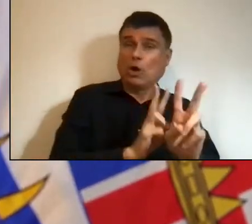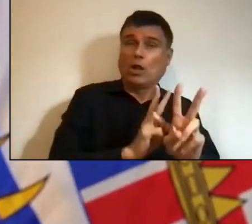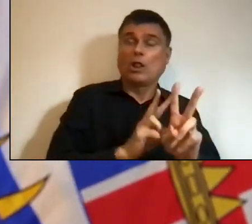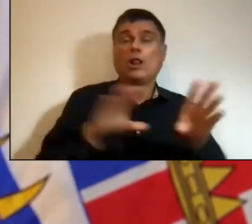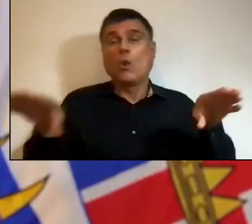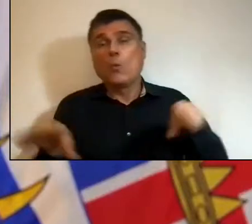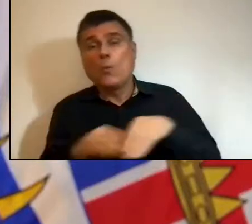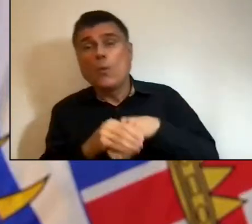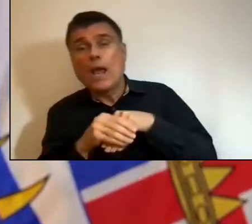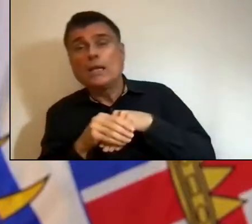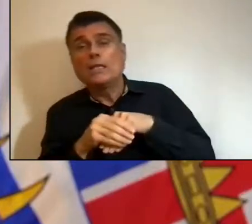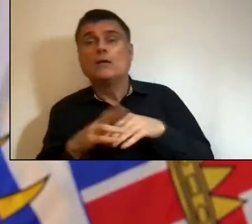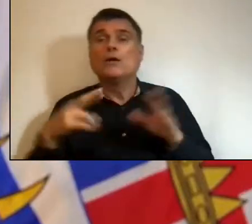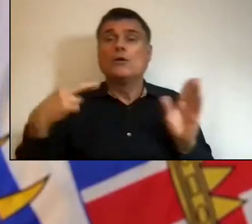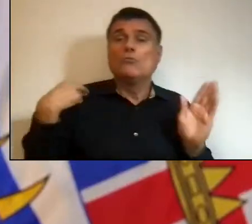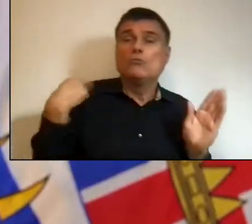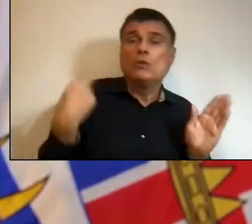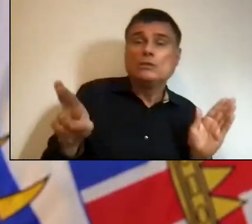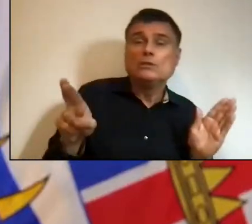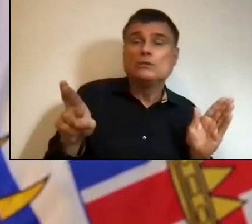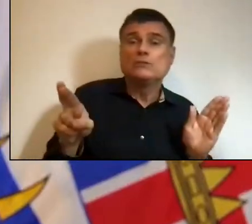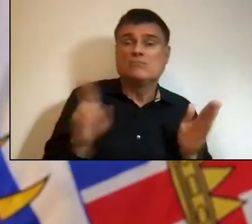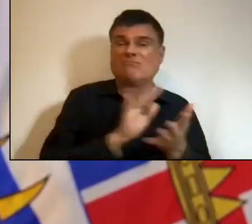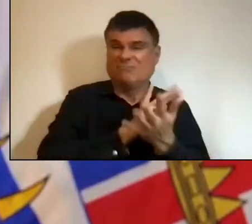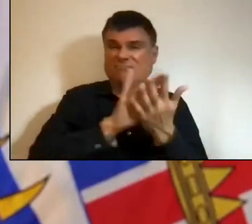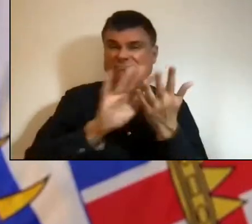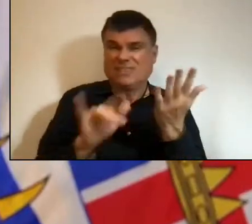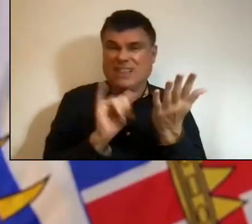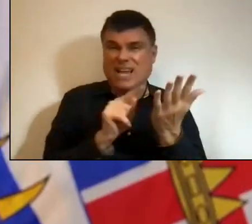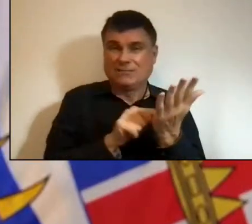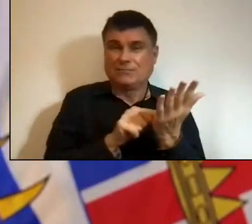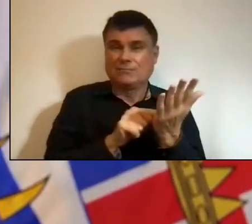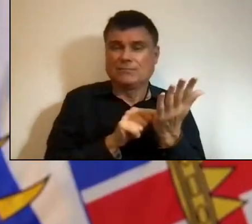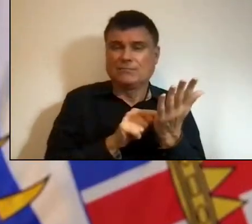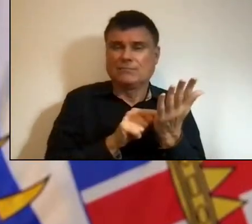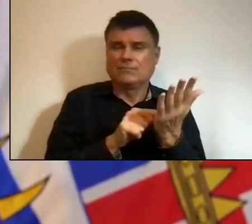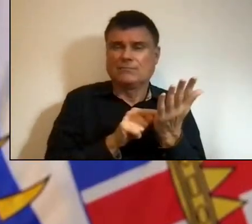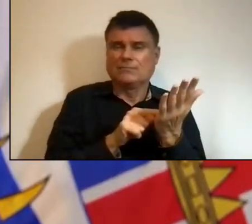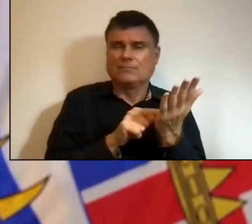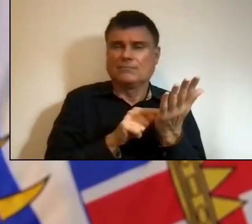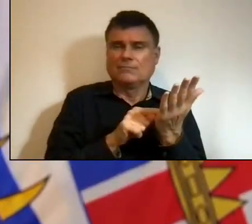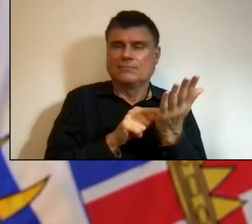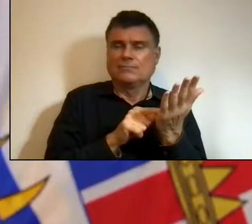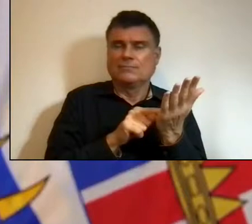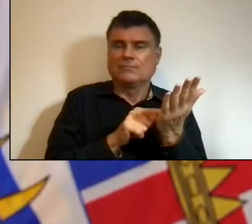services within the. On the